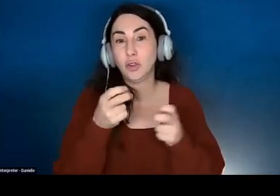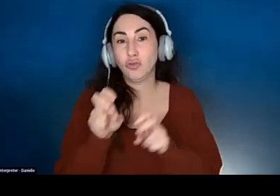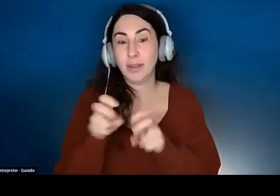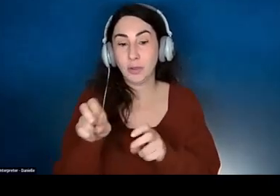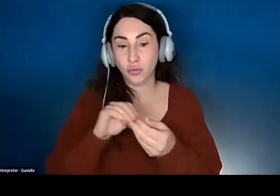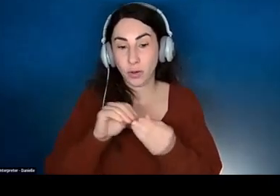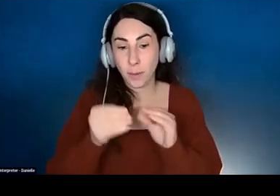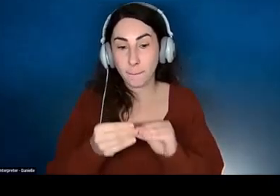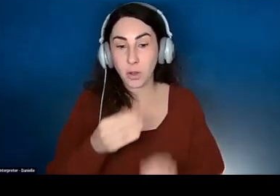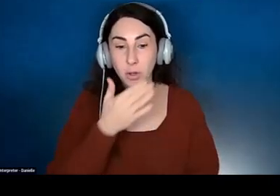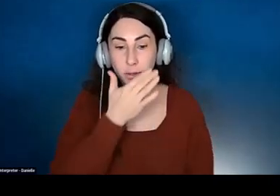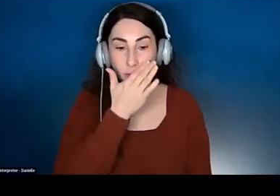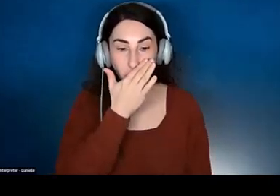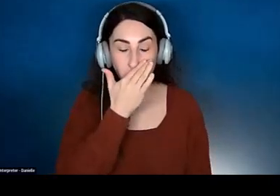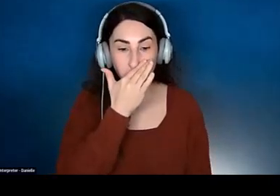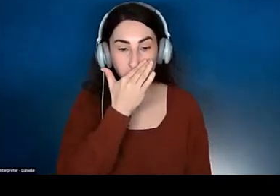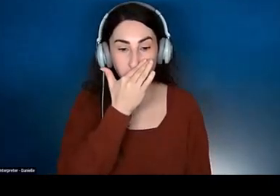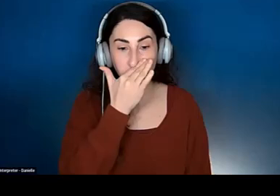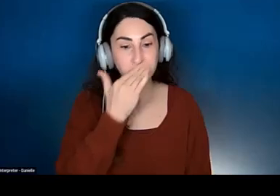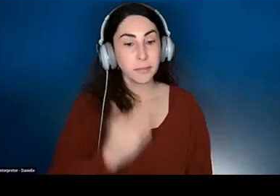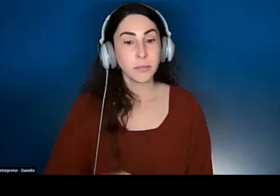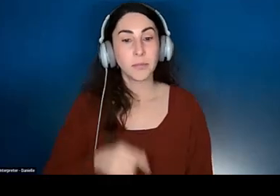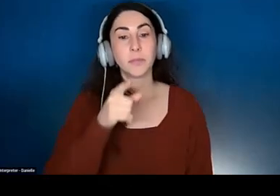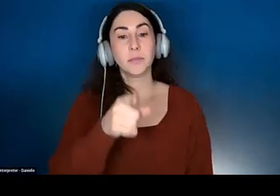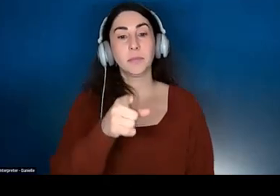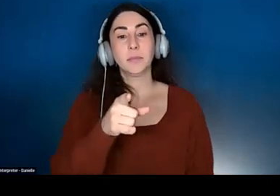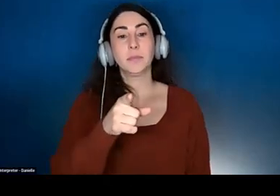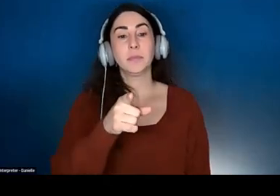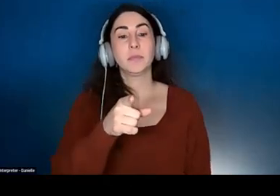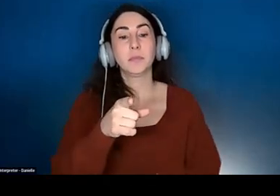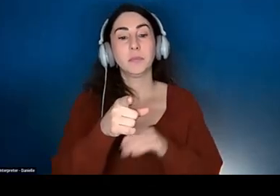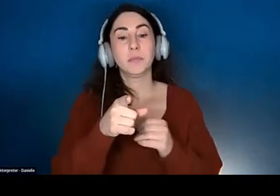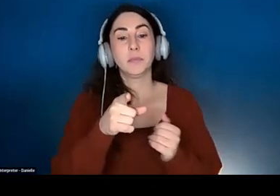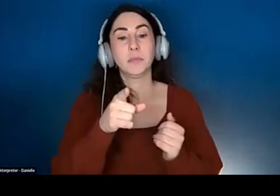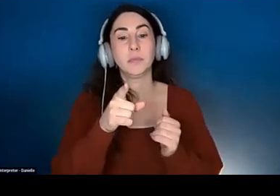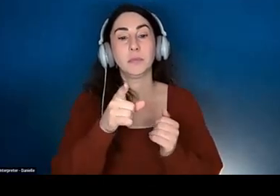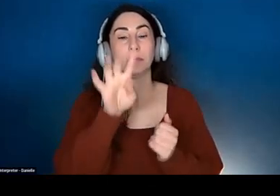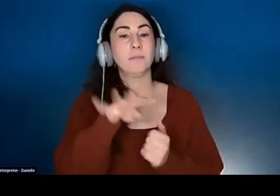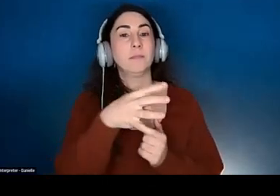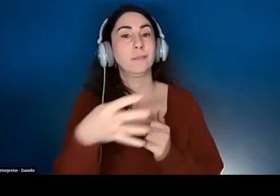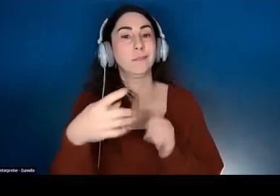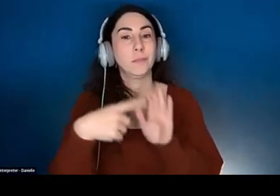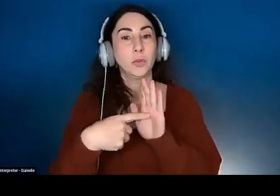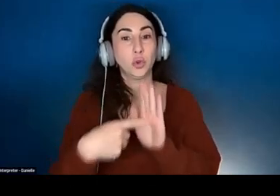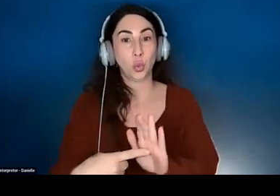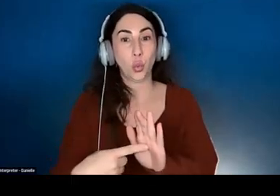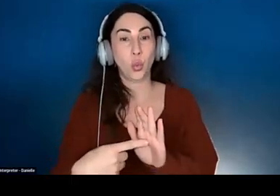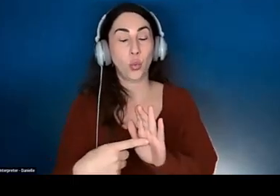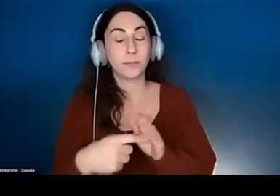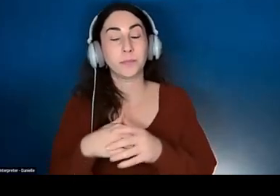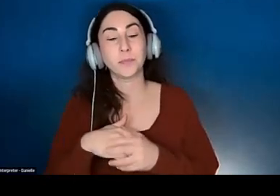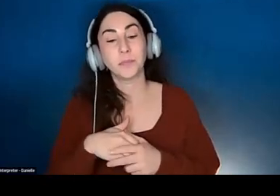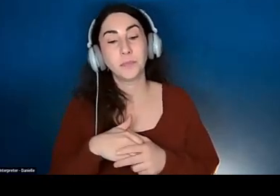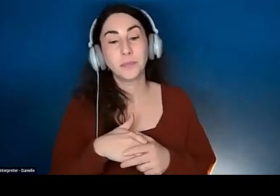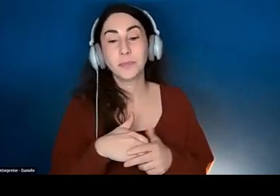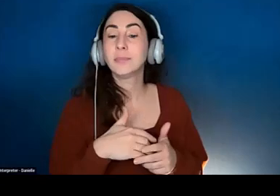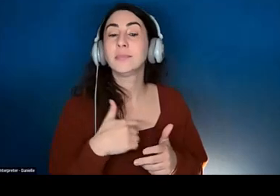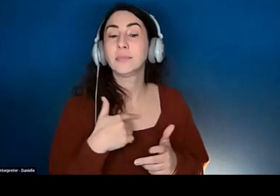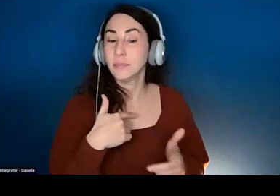This chart denotes that we're doing quite a few